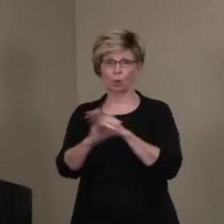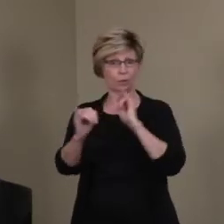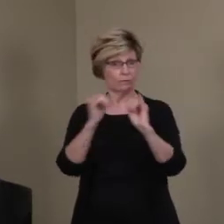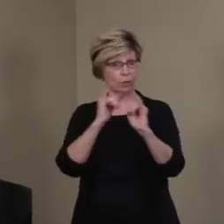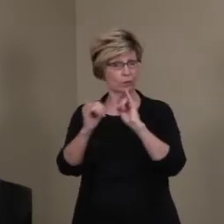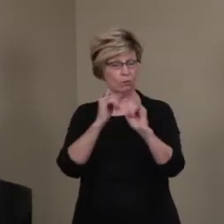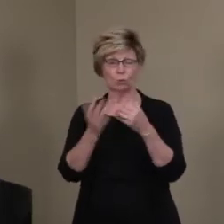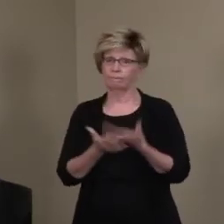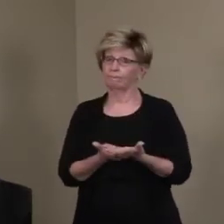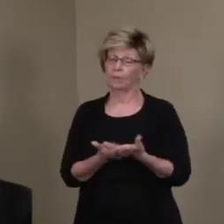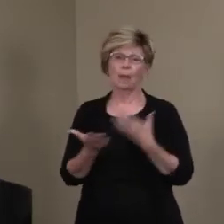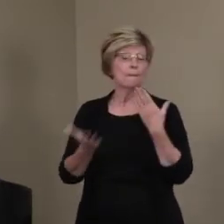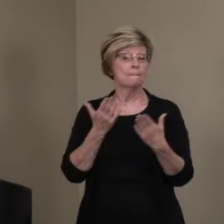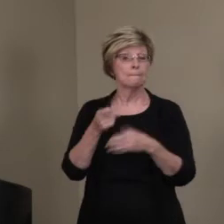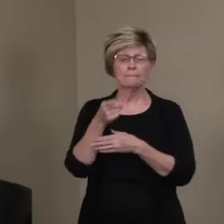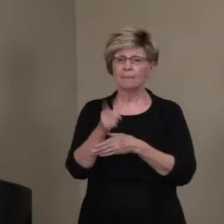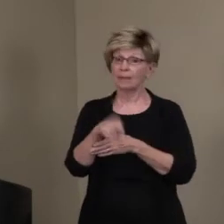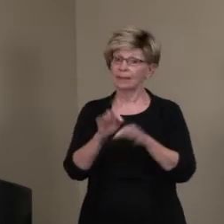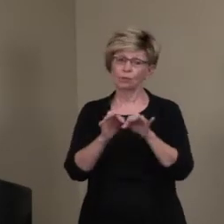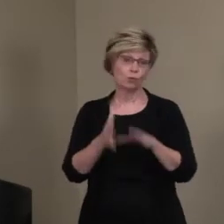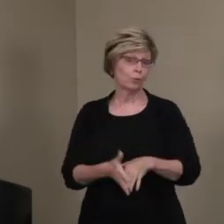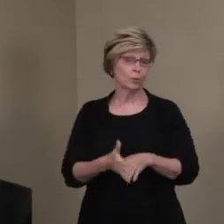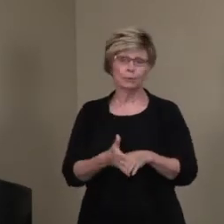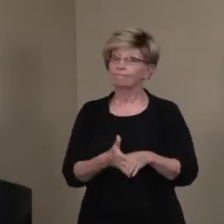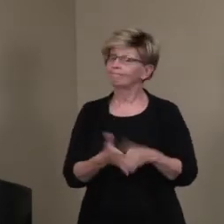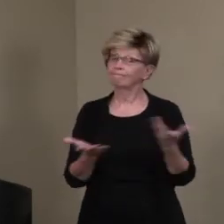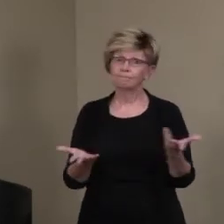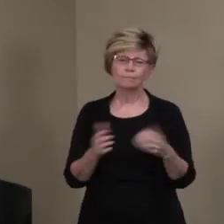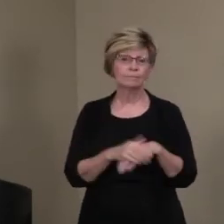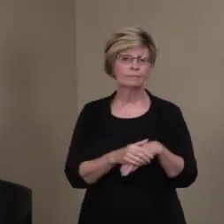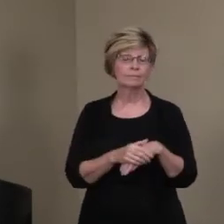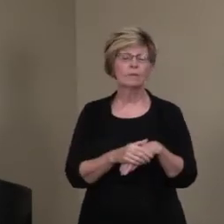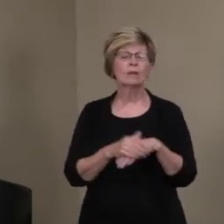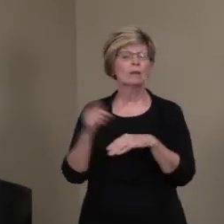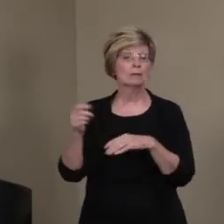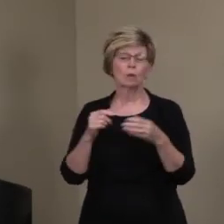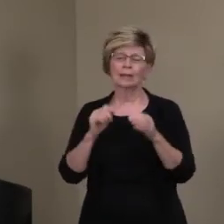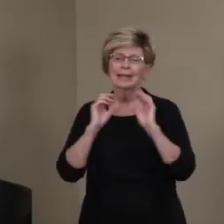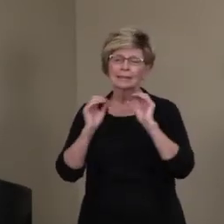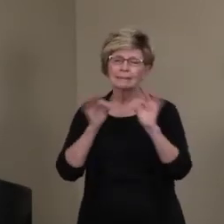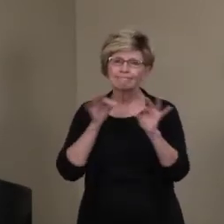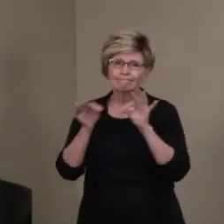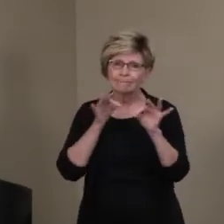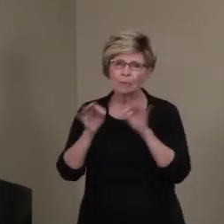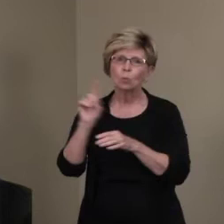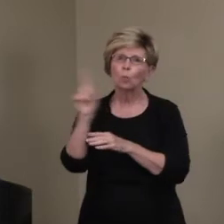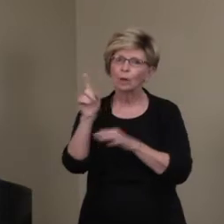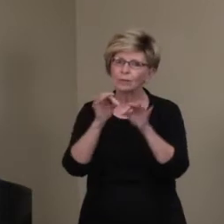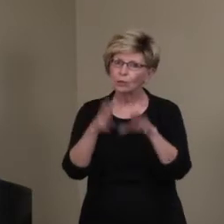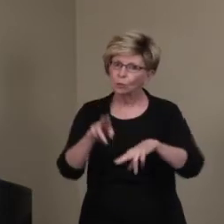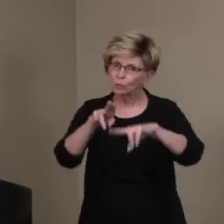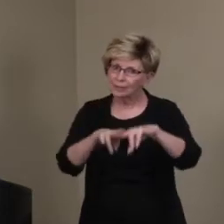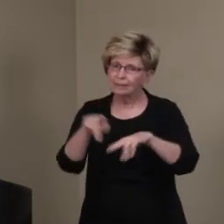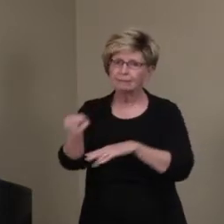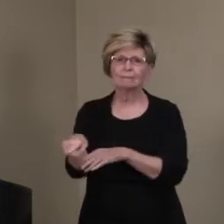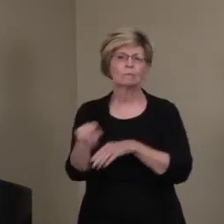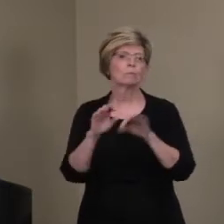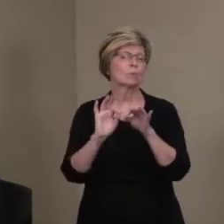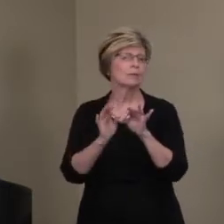interviewing process maybe a student will need an interpreter so you need to